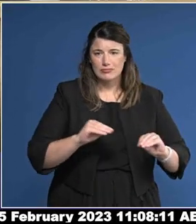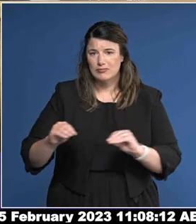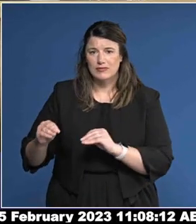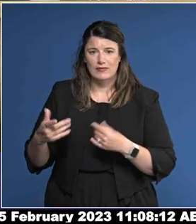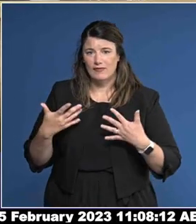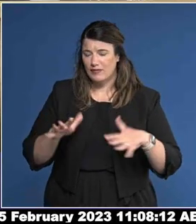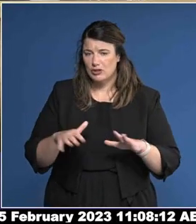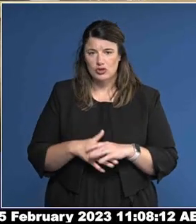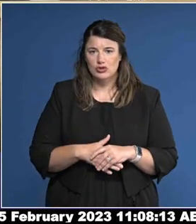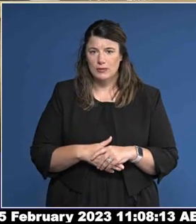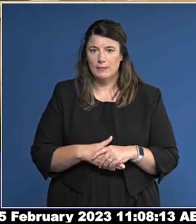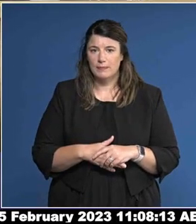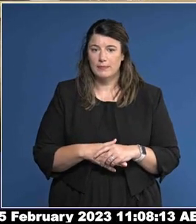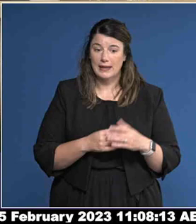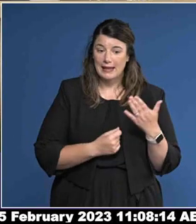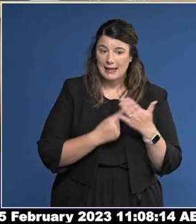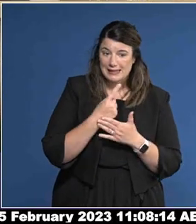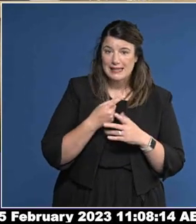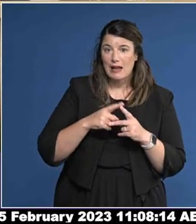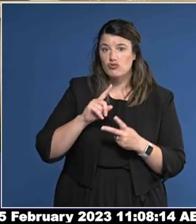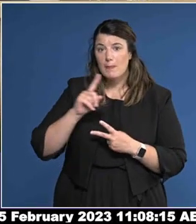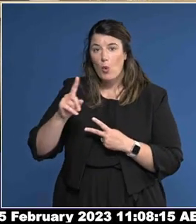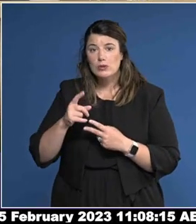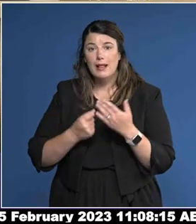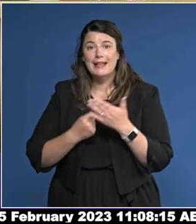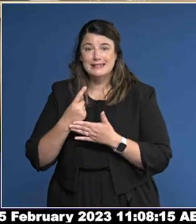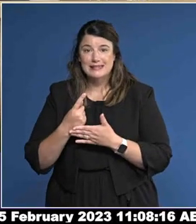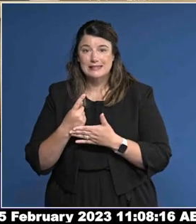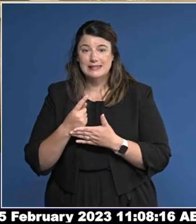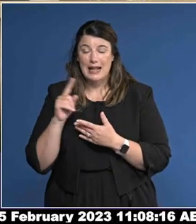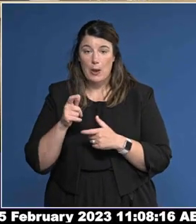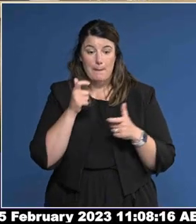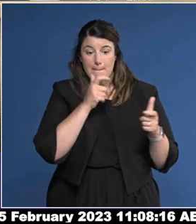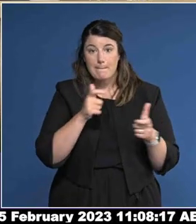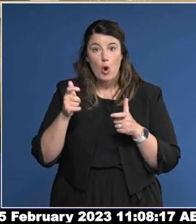Those incidents and reportable incidents are now monitored by that central team for the